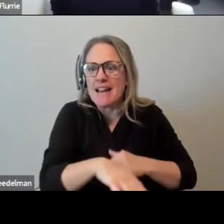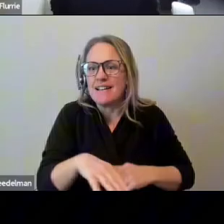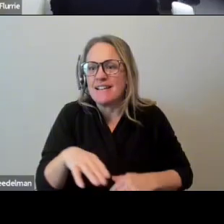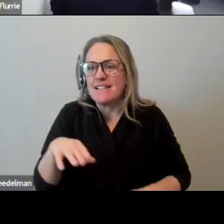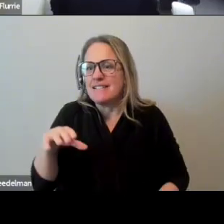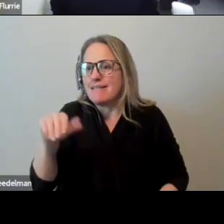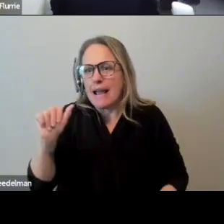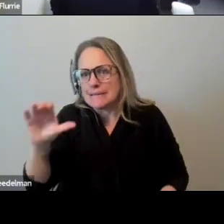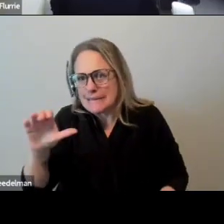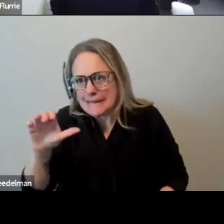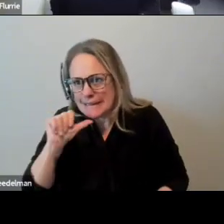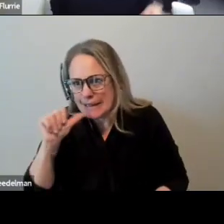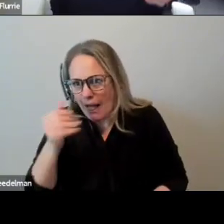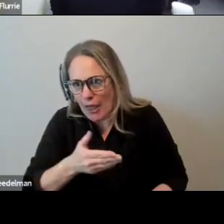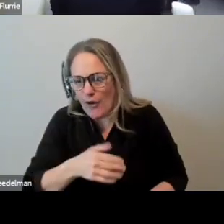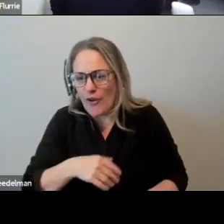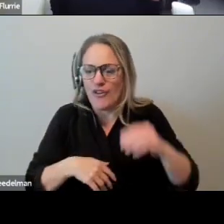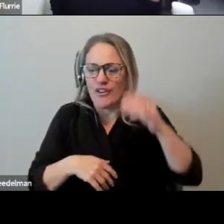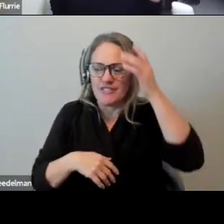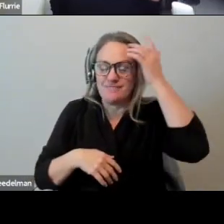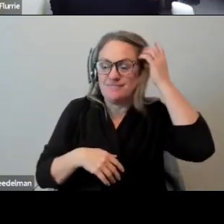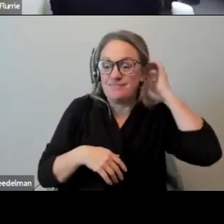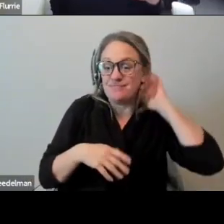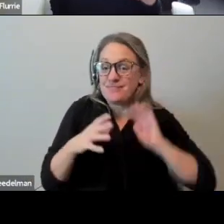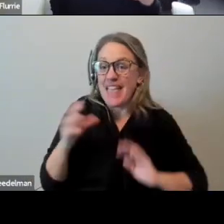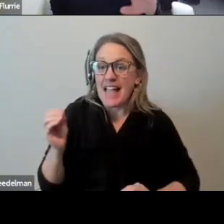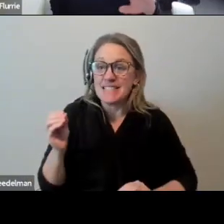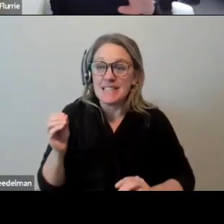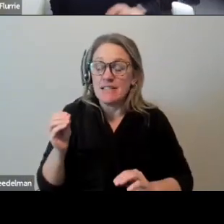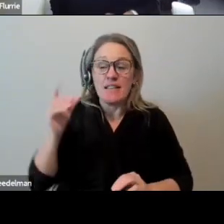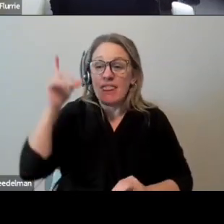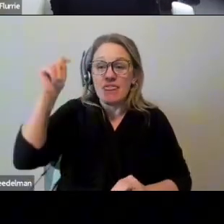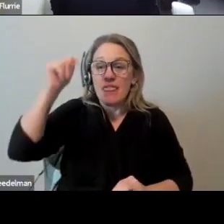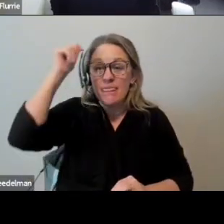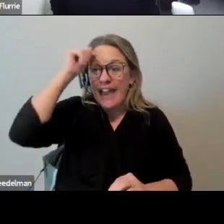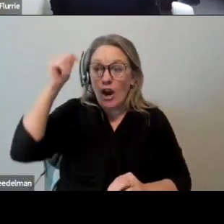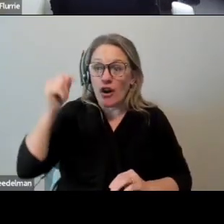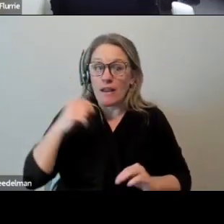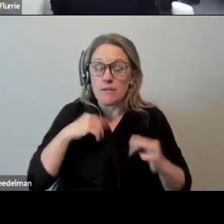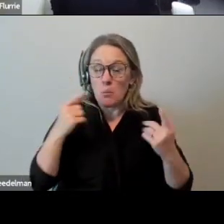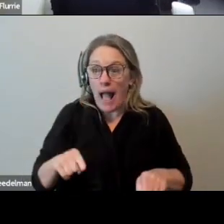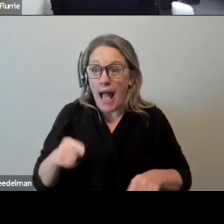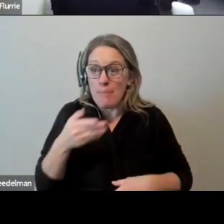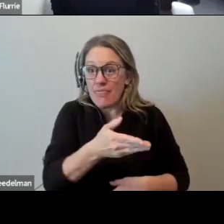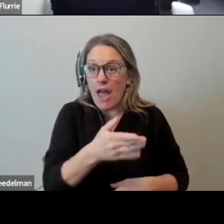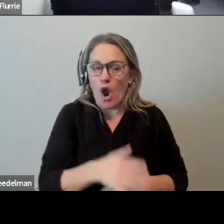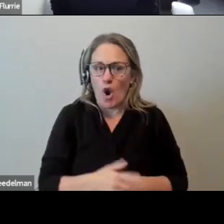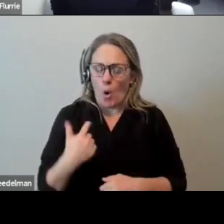first couple of years. And, the theory was that we could do a better job of designing